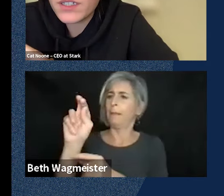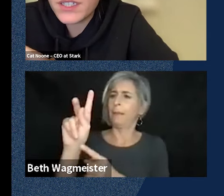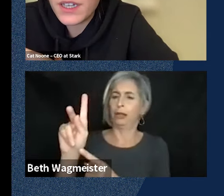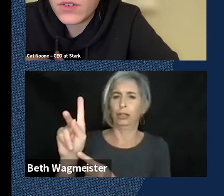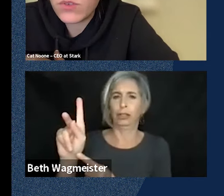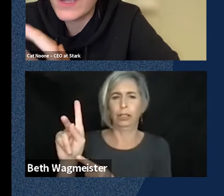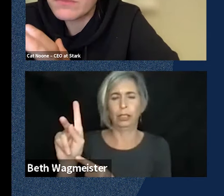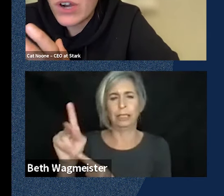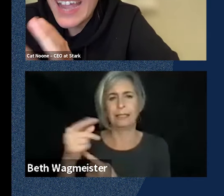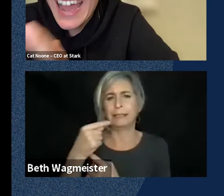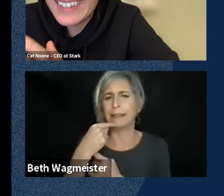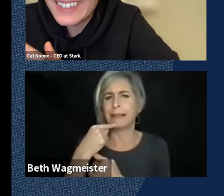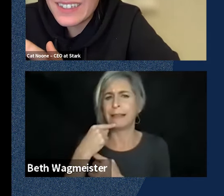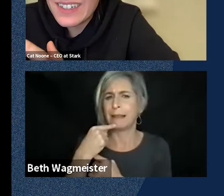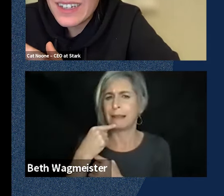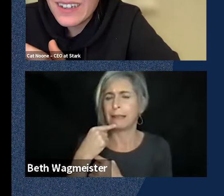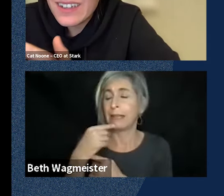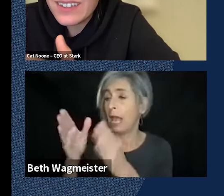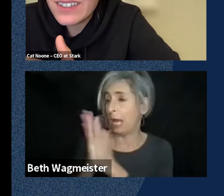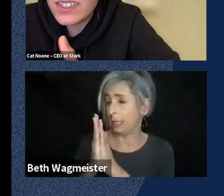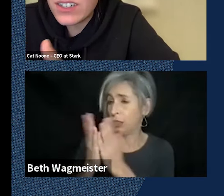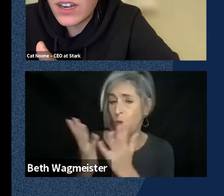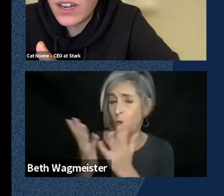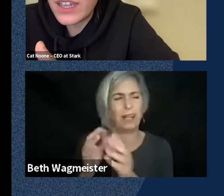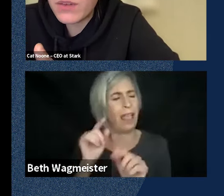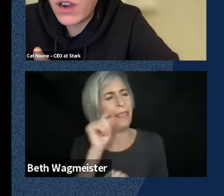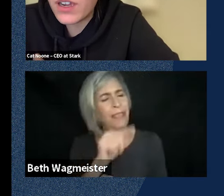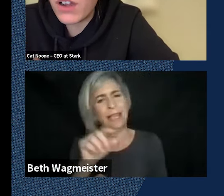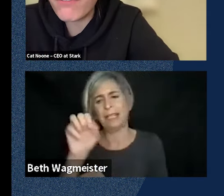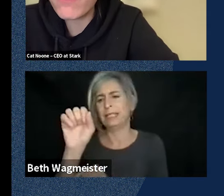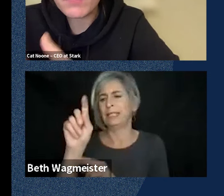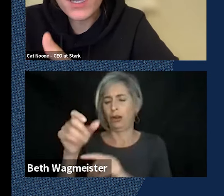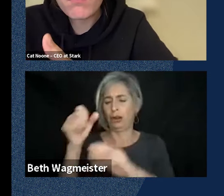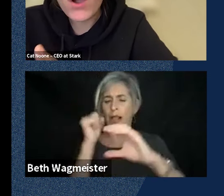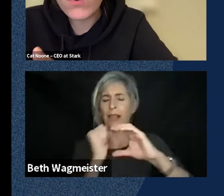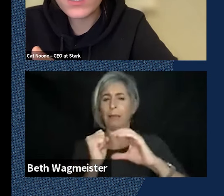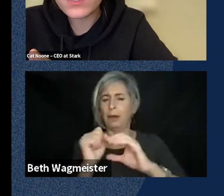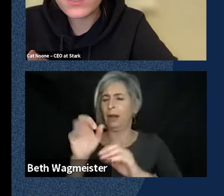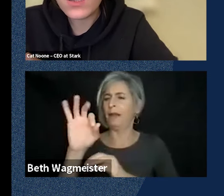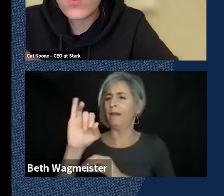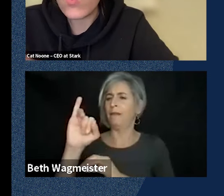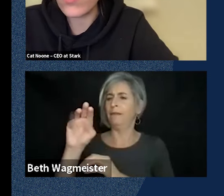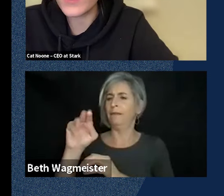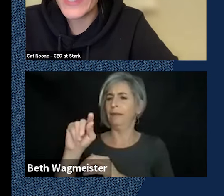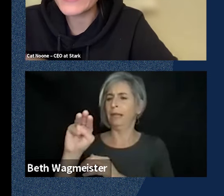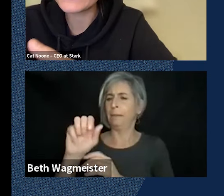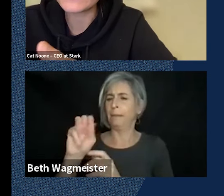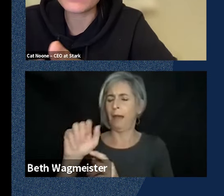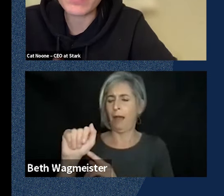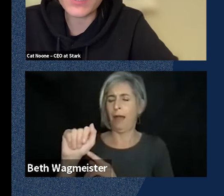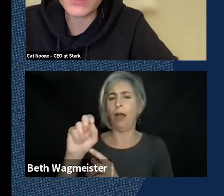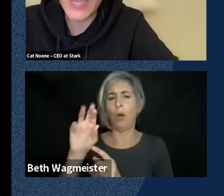Mark said or rather Mark asked, Is this stark landmark, a figma component, or an accessibility